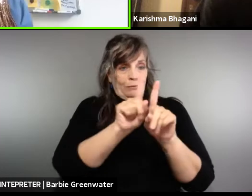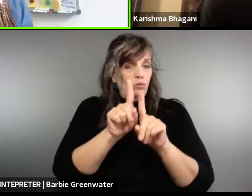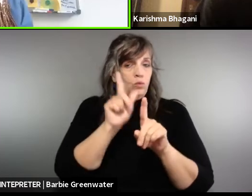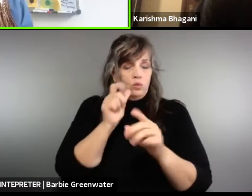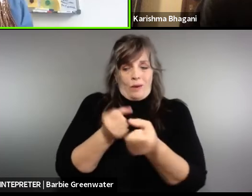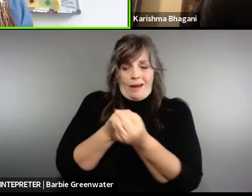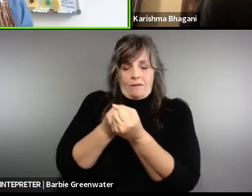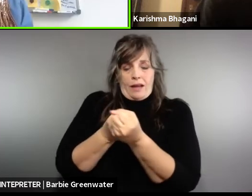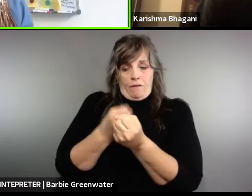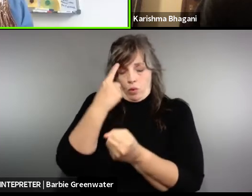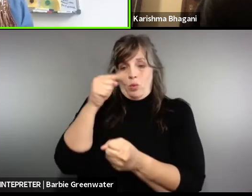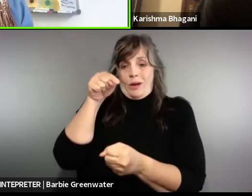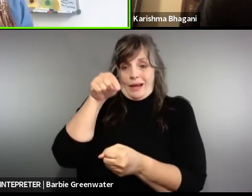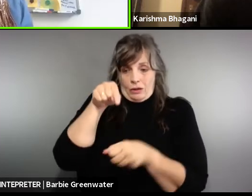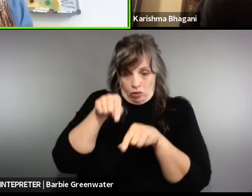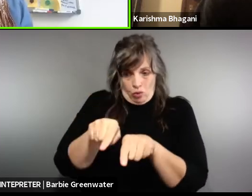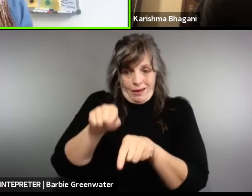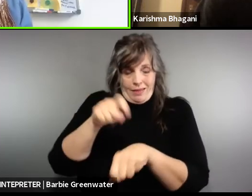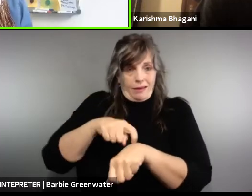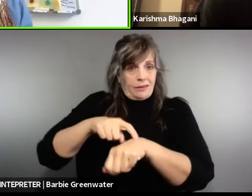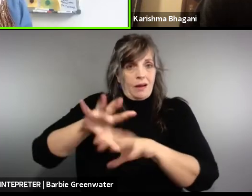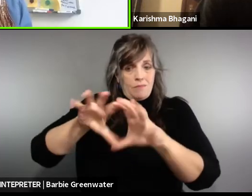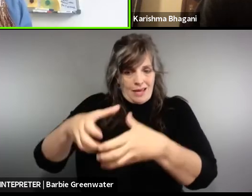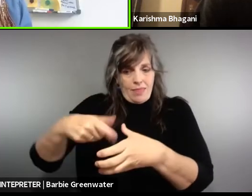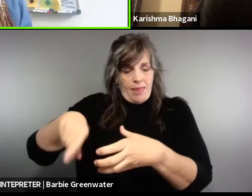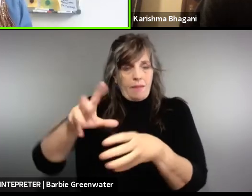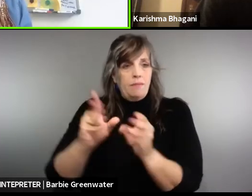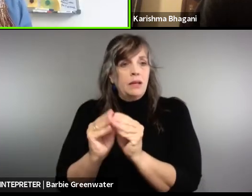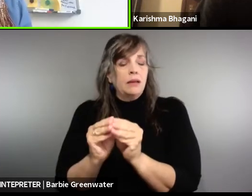I think going out to international spaces and engaging